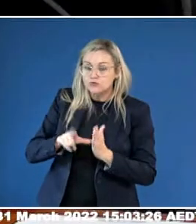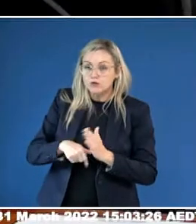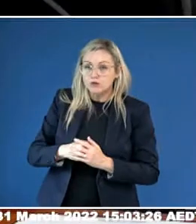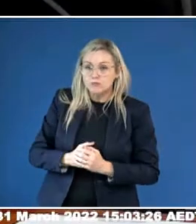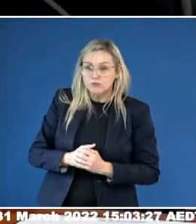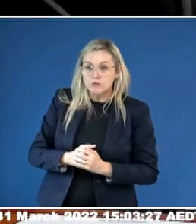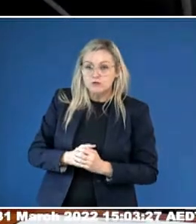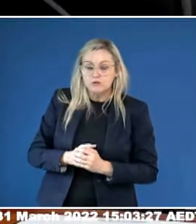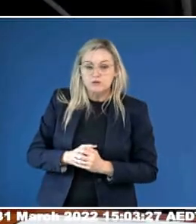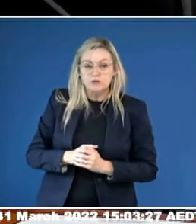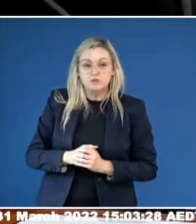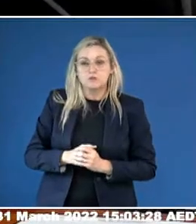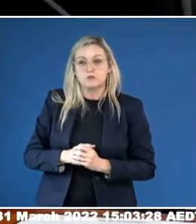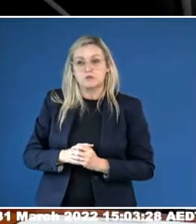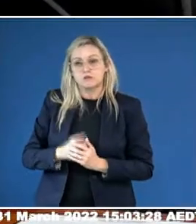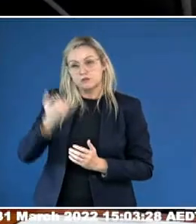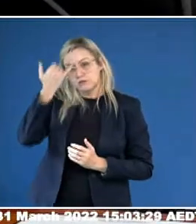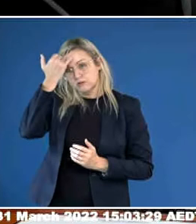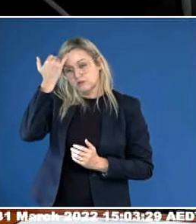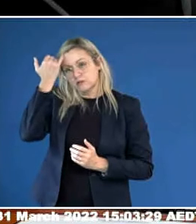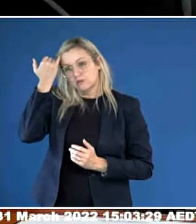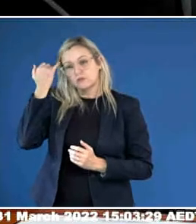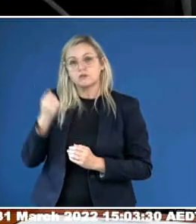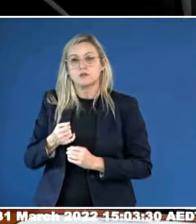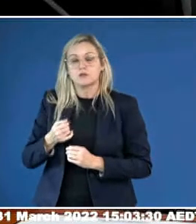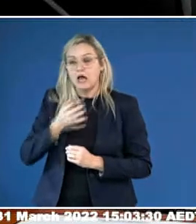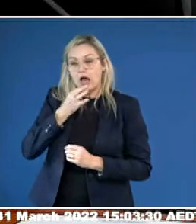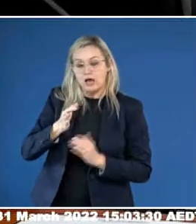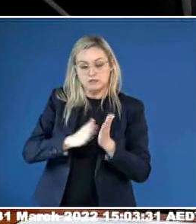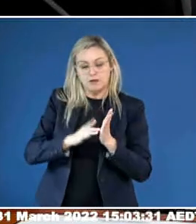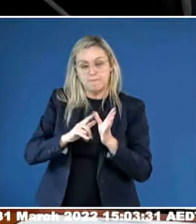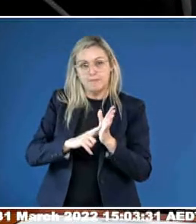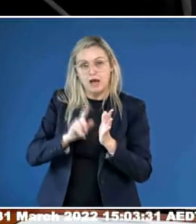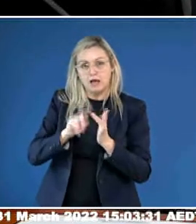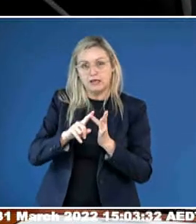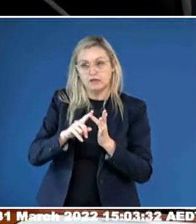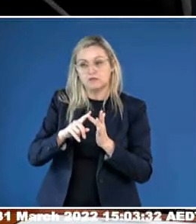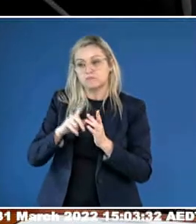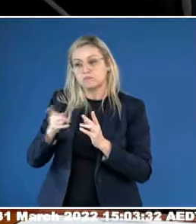on a little more. I want to come back to Mali and to Tess and turn our attention to the NDIS.